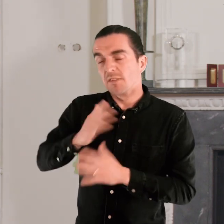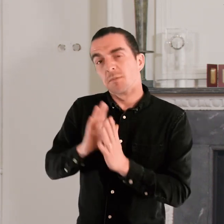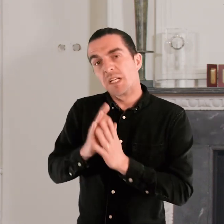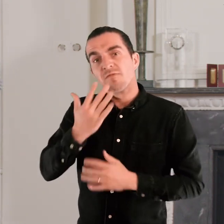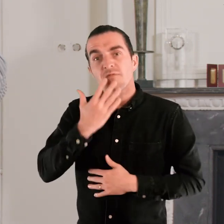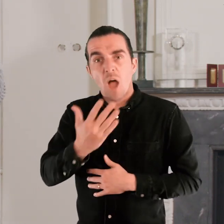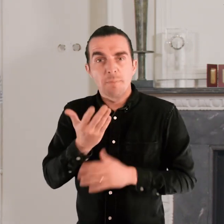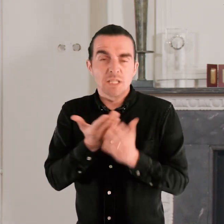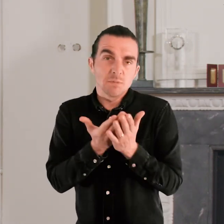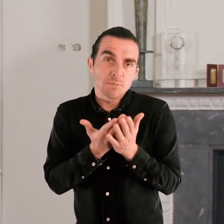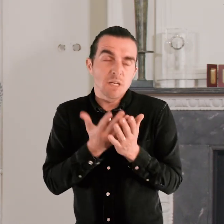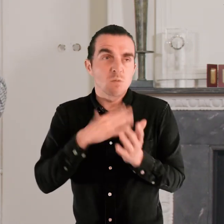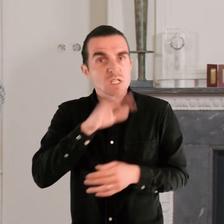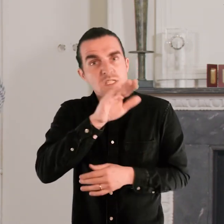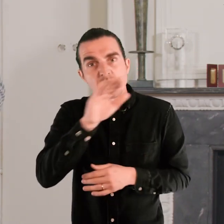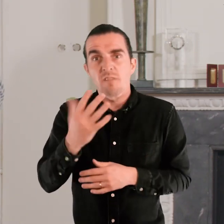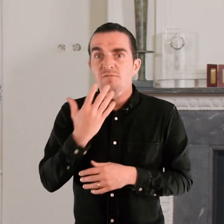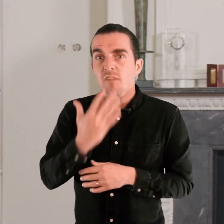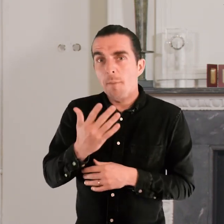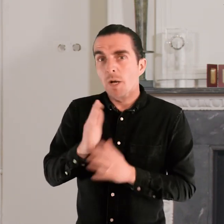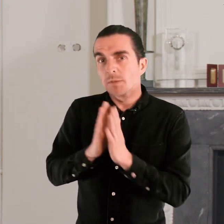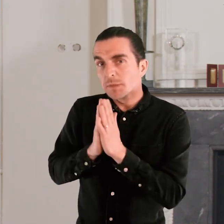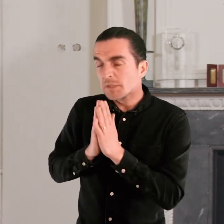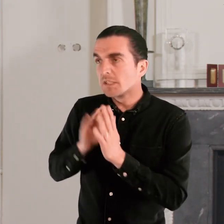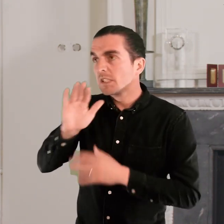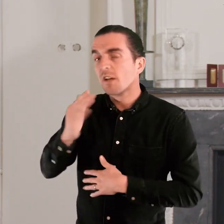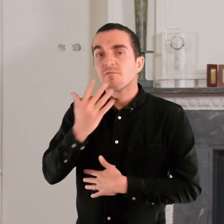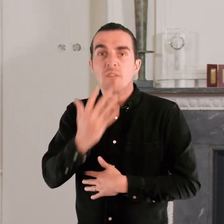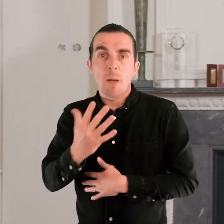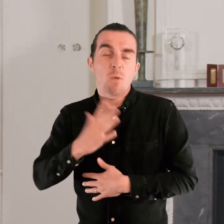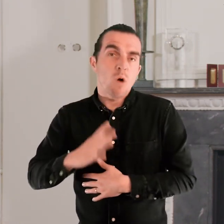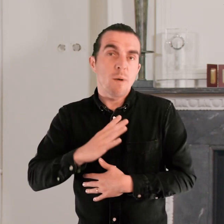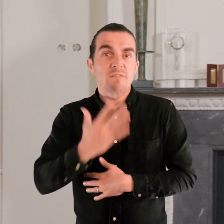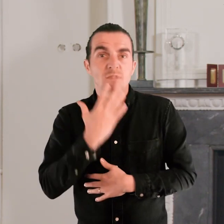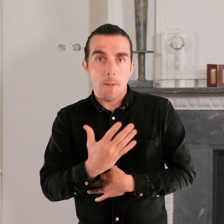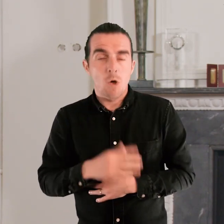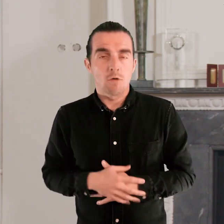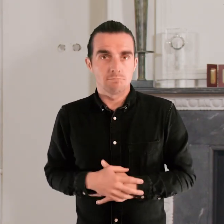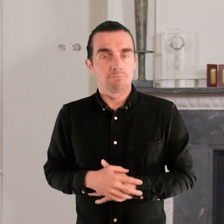He asked them for a fiver. And, he meets one of the central characters in the play,